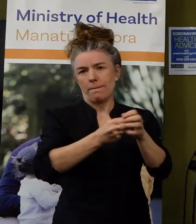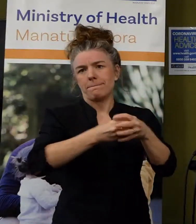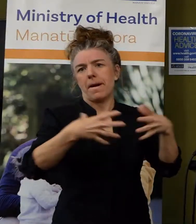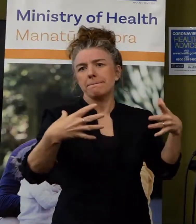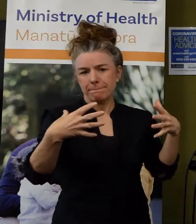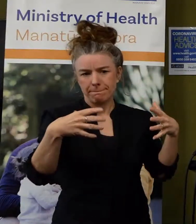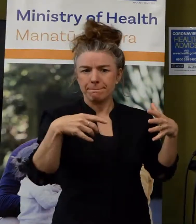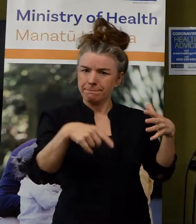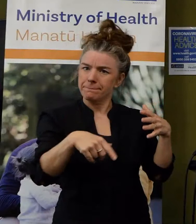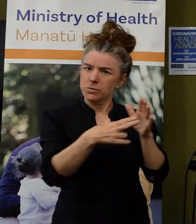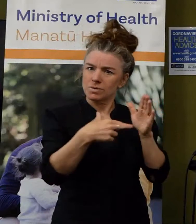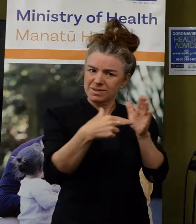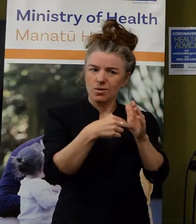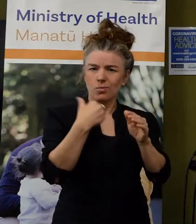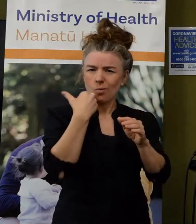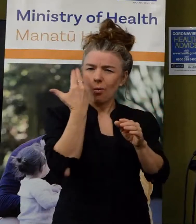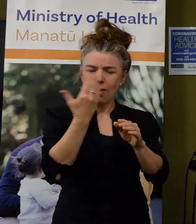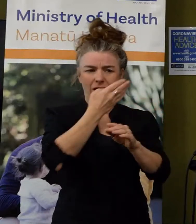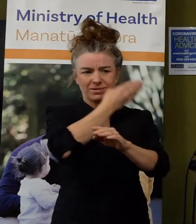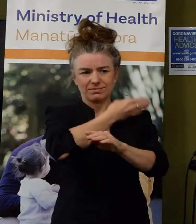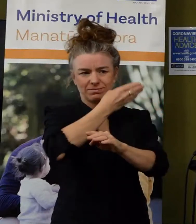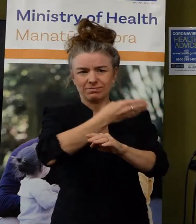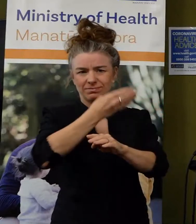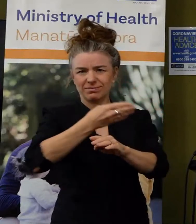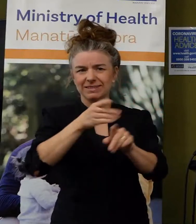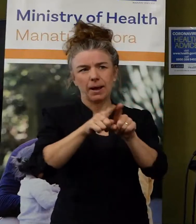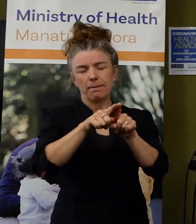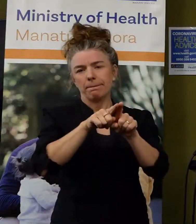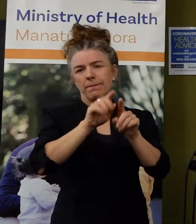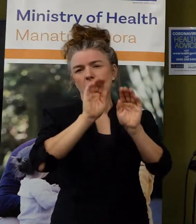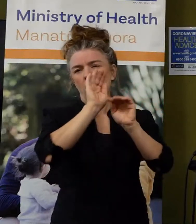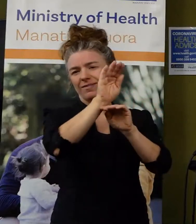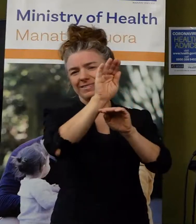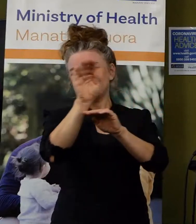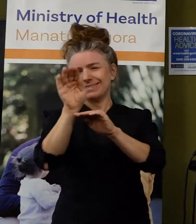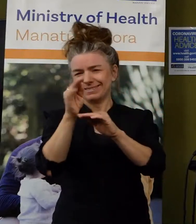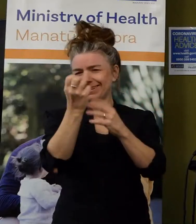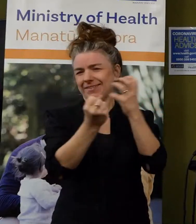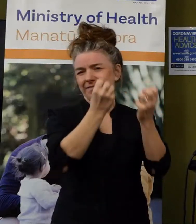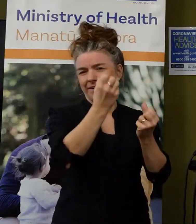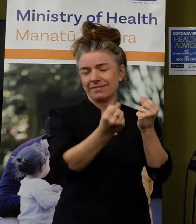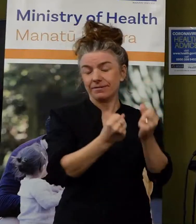in New Zealand, as happens in all countries. I should say that over the last three years,